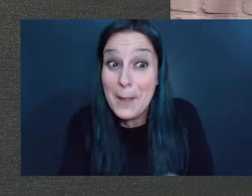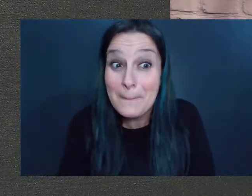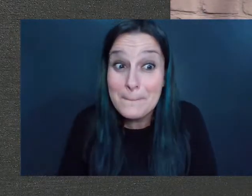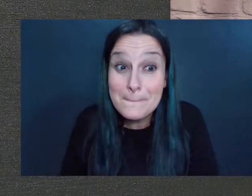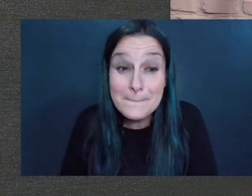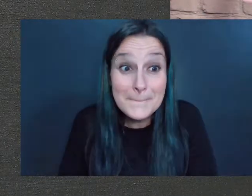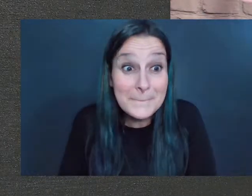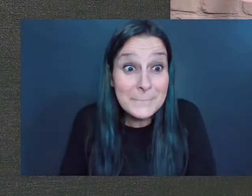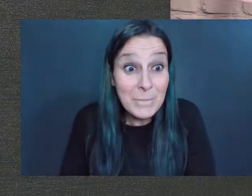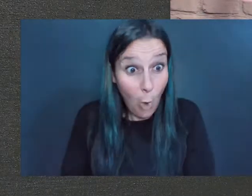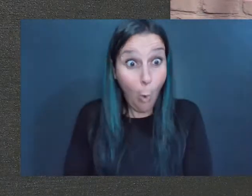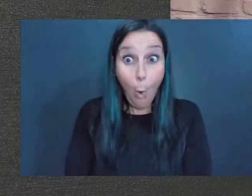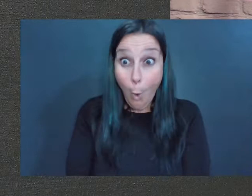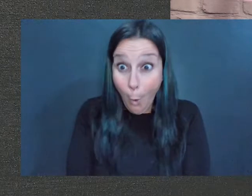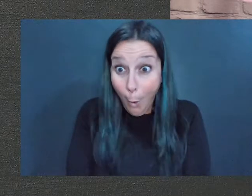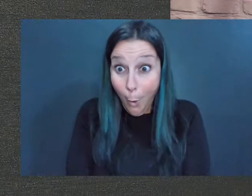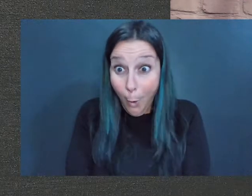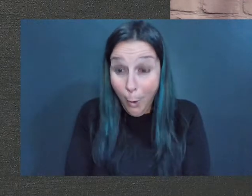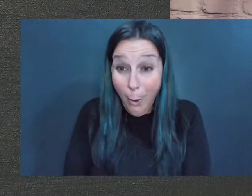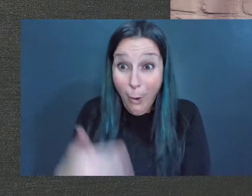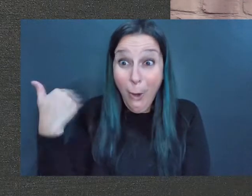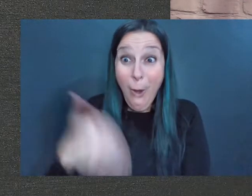[water rattling] Oh, it's still enough.